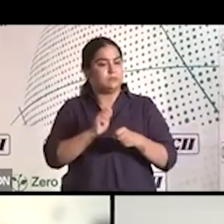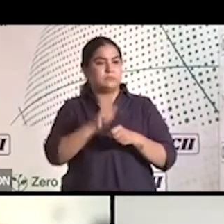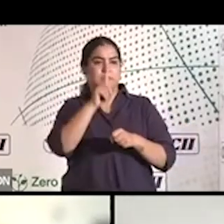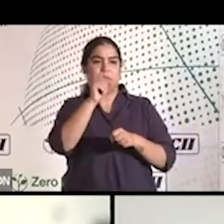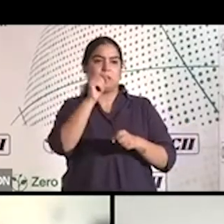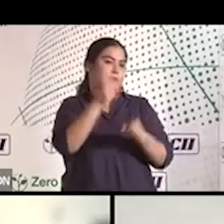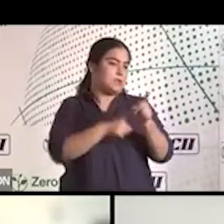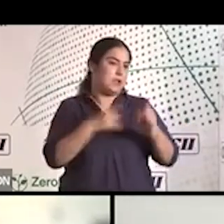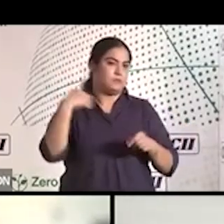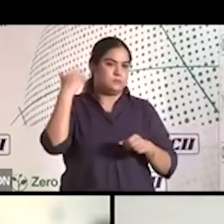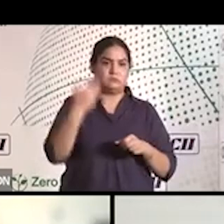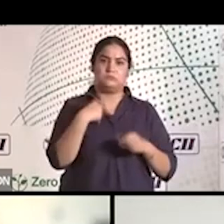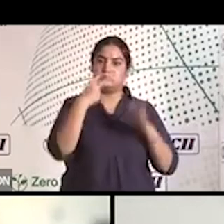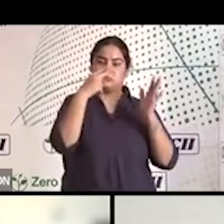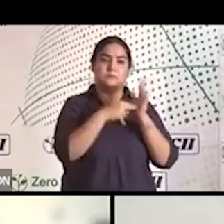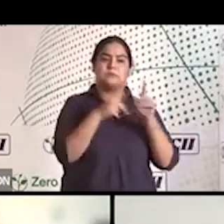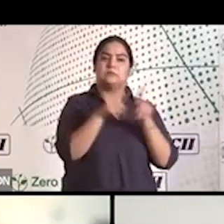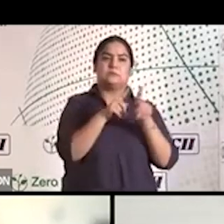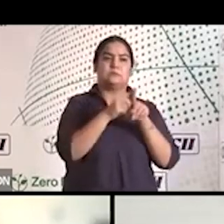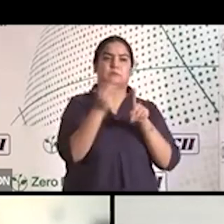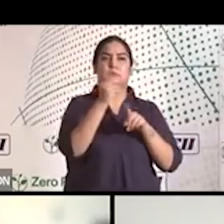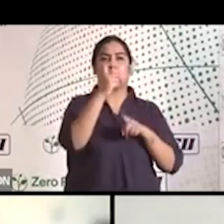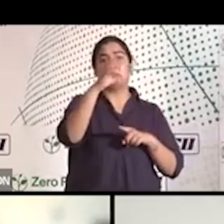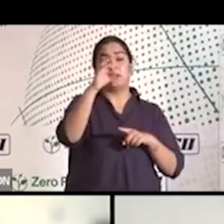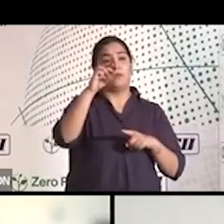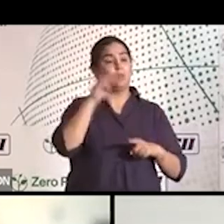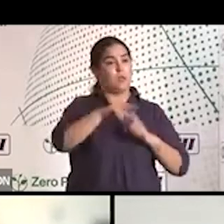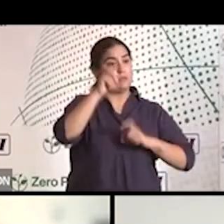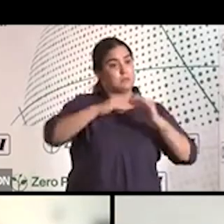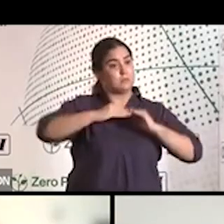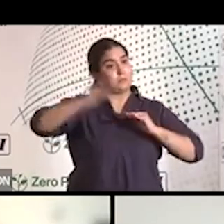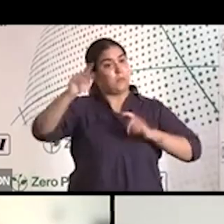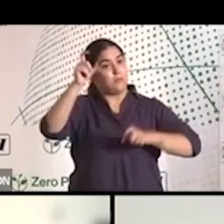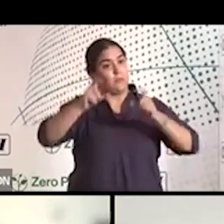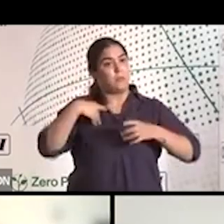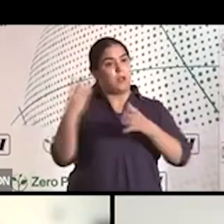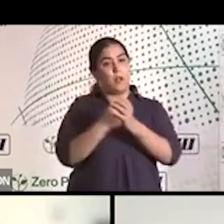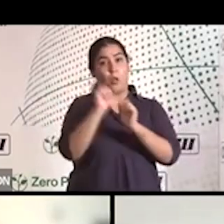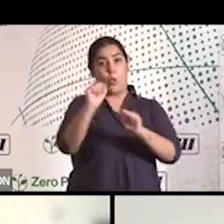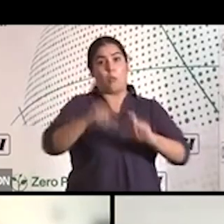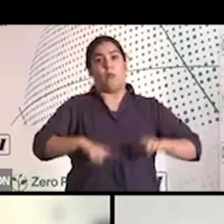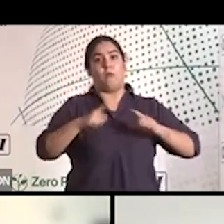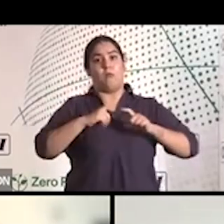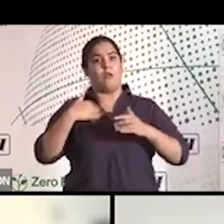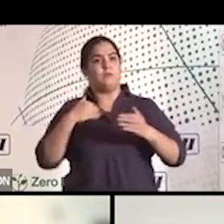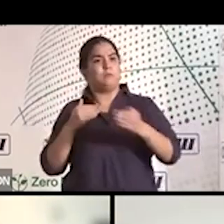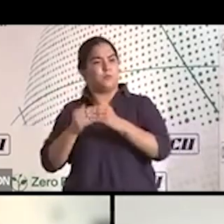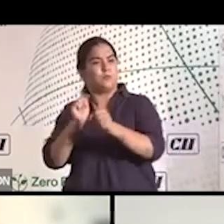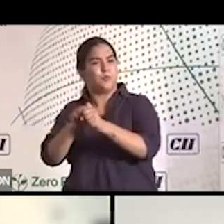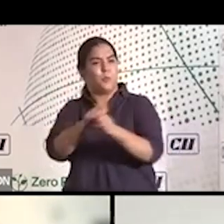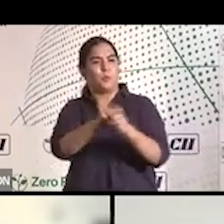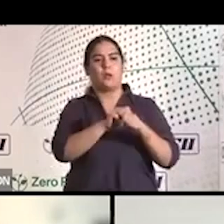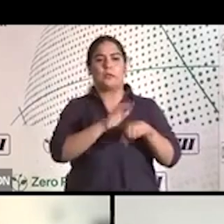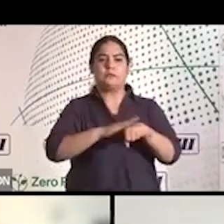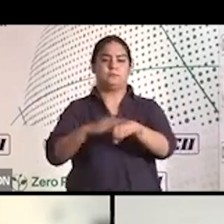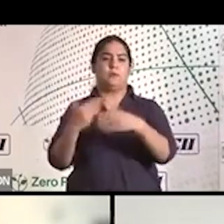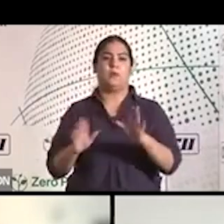and we have touched up on some 17,000 people with disabilities lives so far. Thank you.